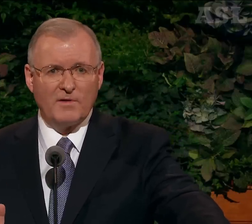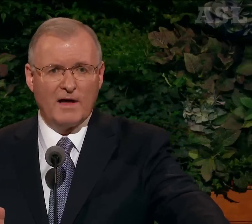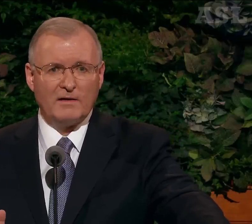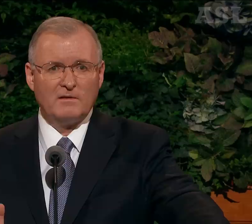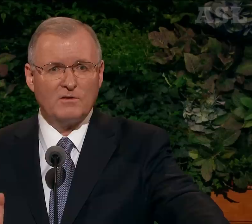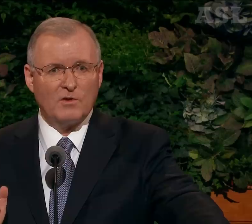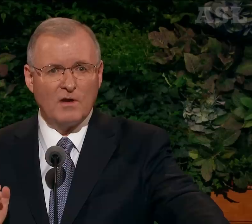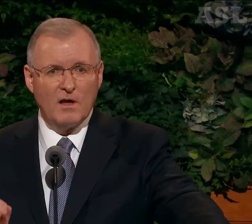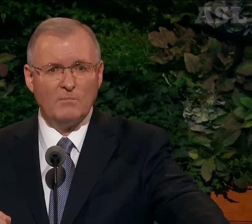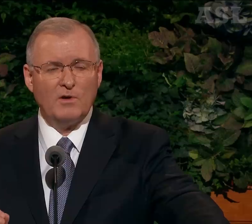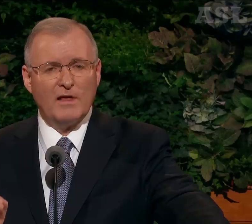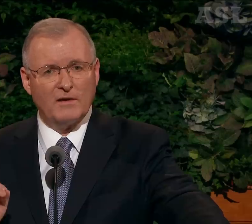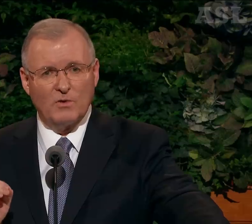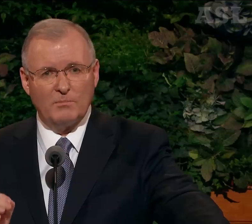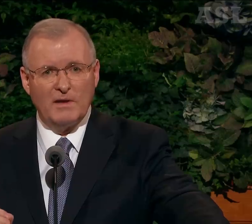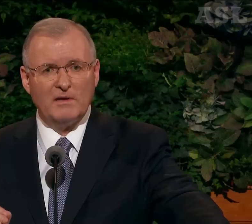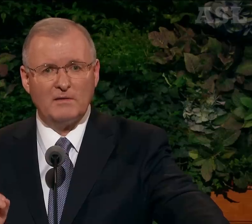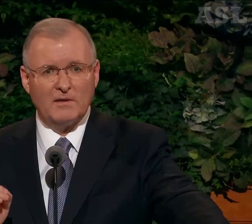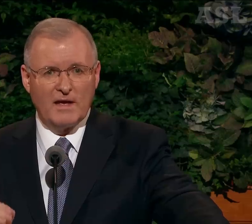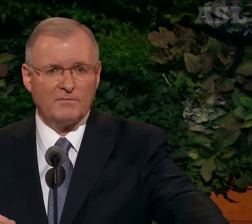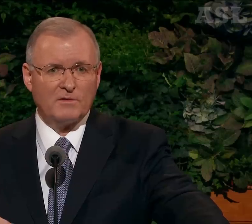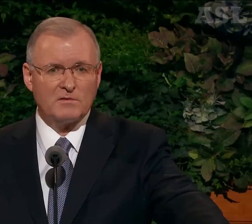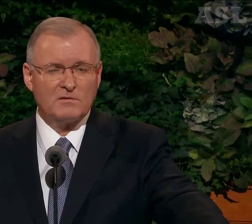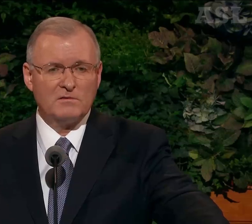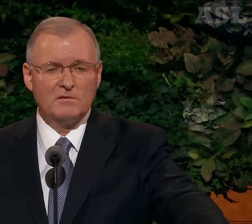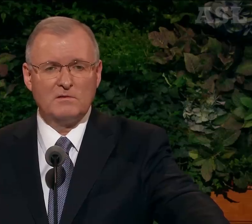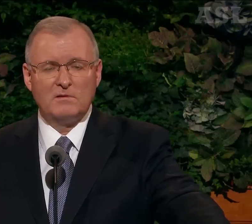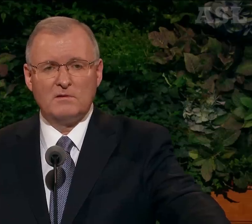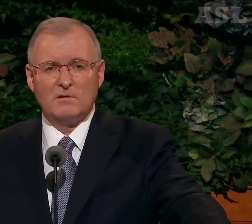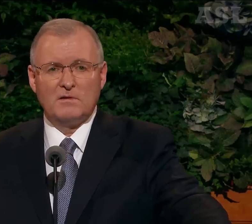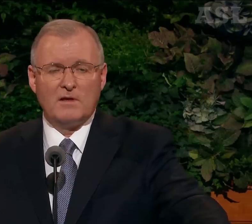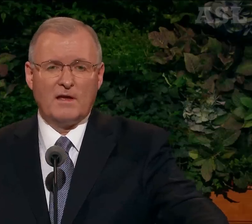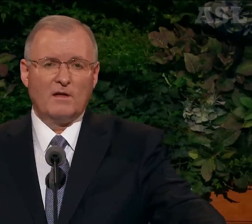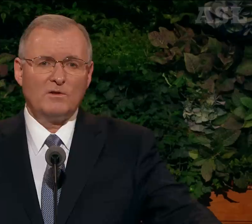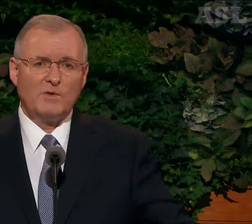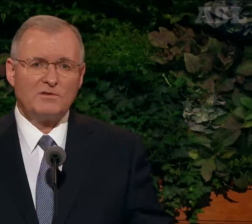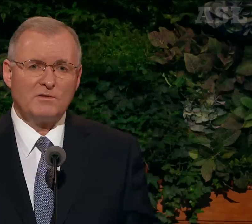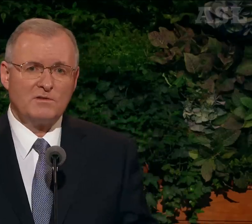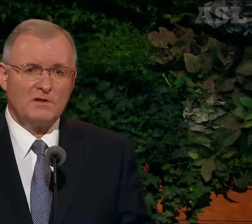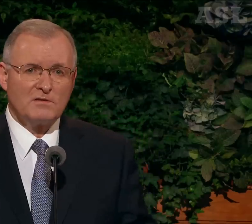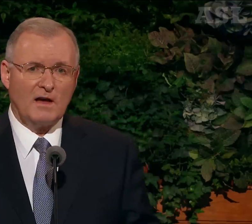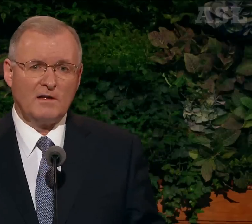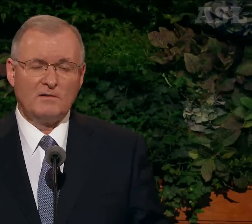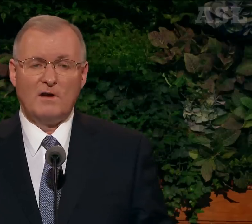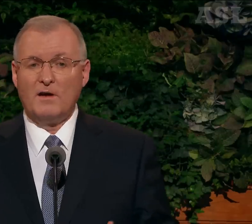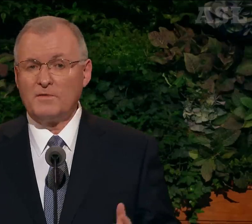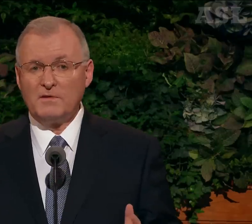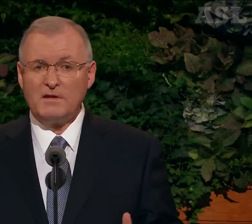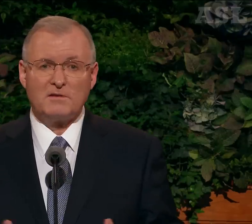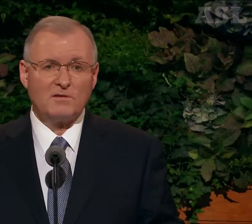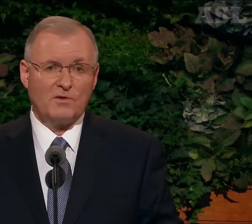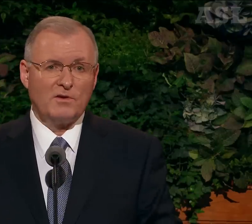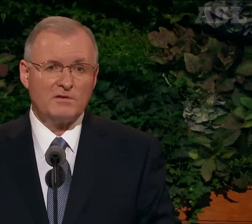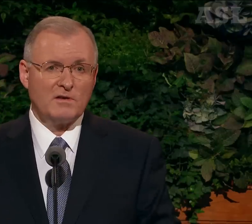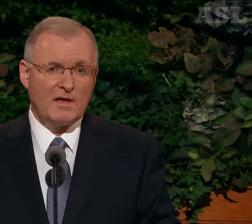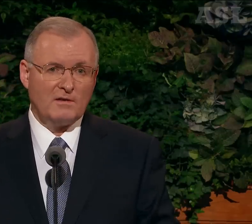KNOW THAT OUR HEAVENLY FATHER WILL MAGNIFY YOUR HUMBLE AND